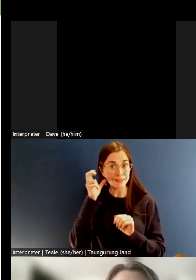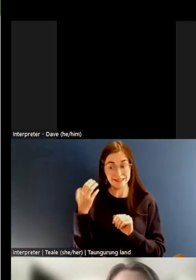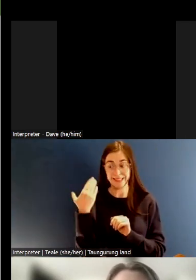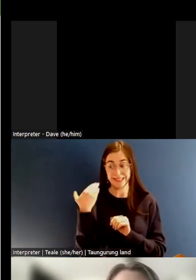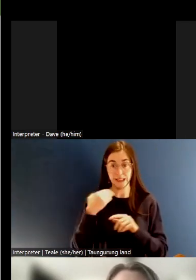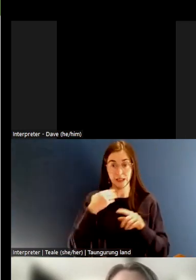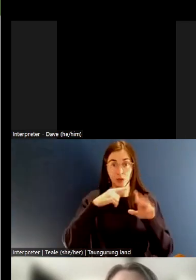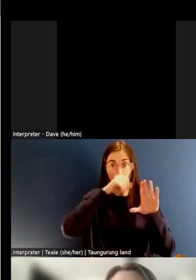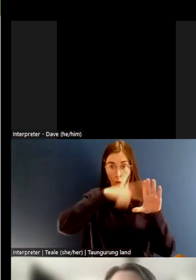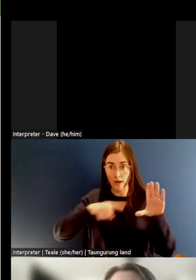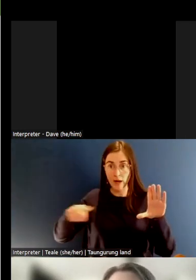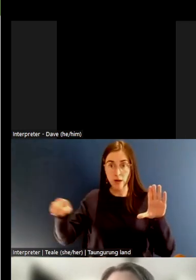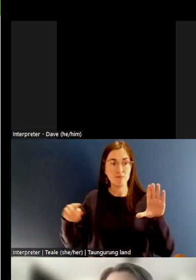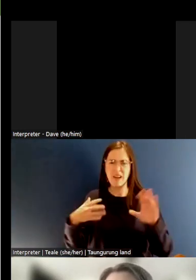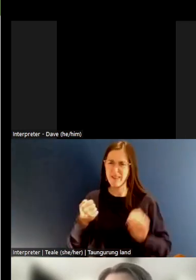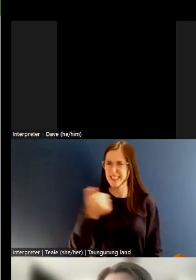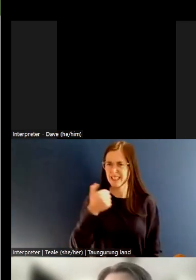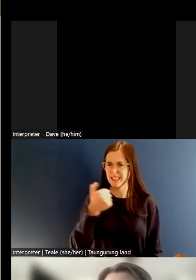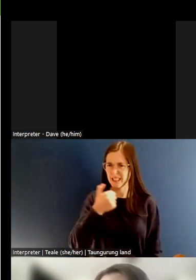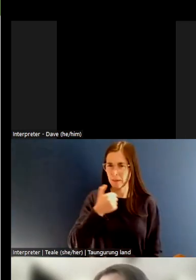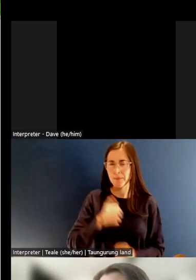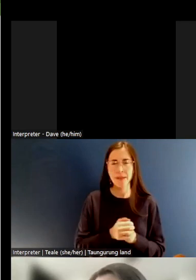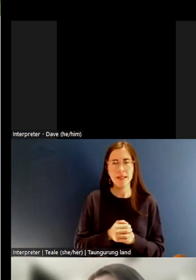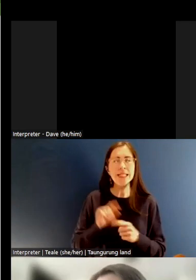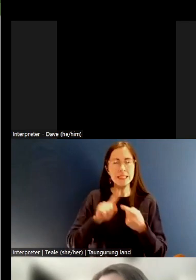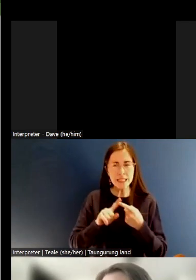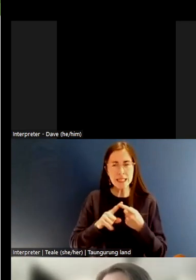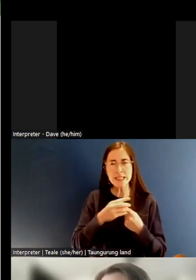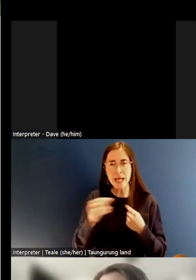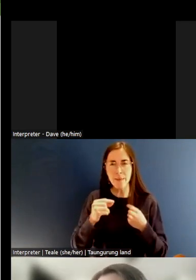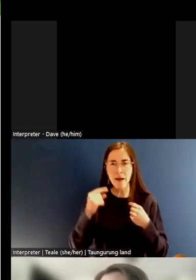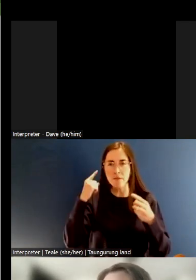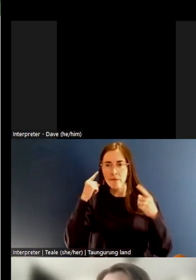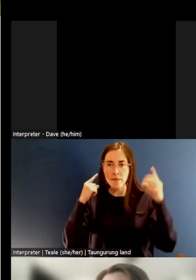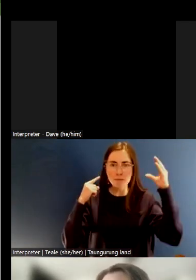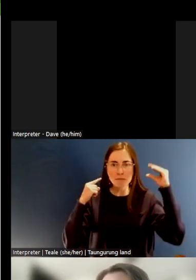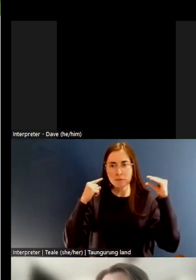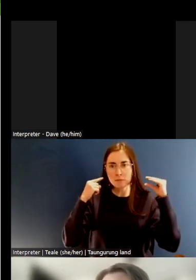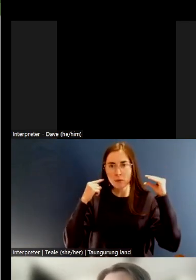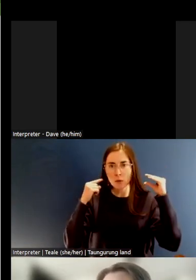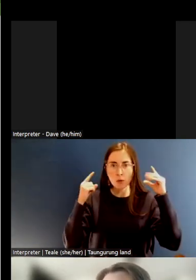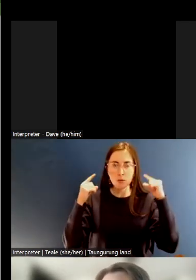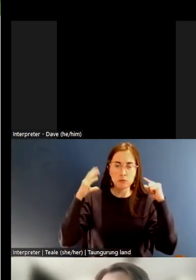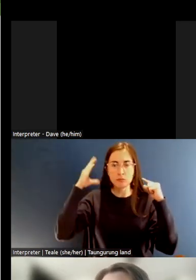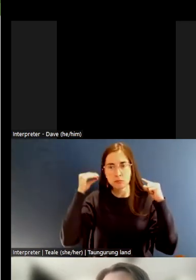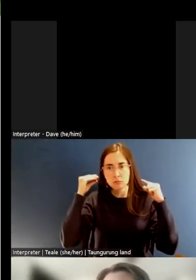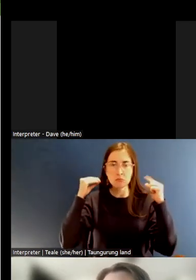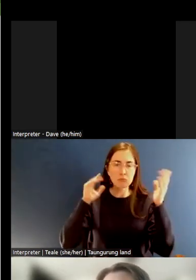And we saw still some with unilateral, but you can see that some of those unilaterals had progressed to bilateral.